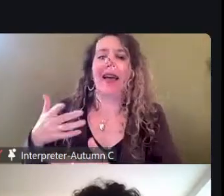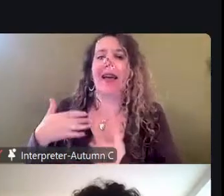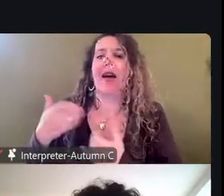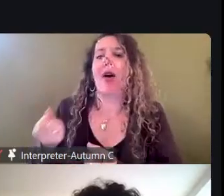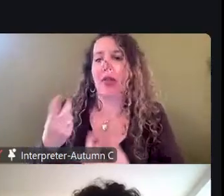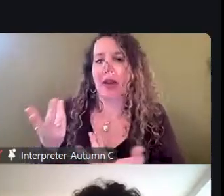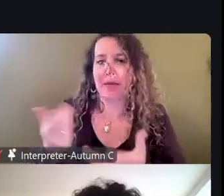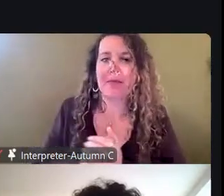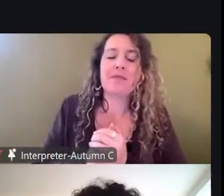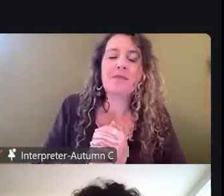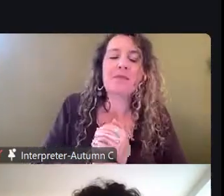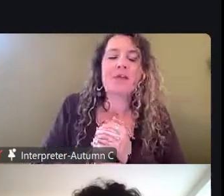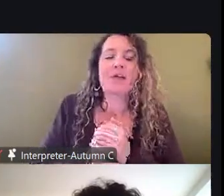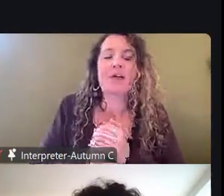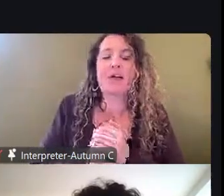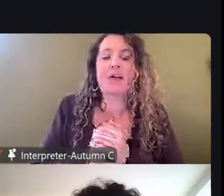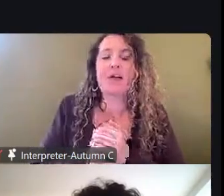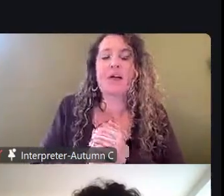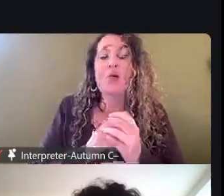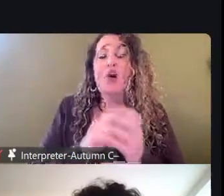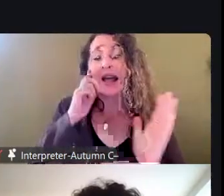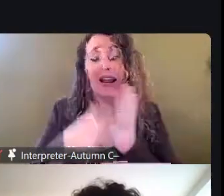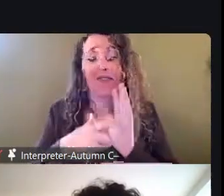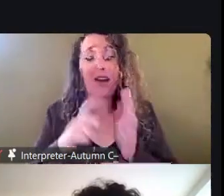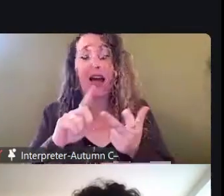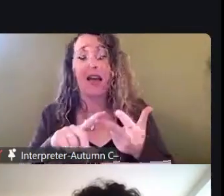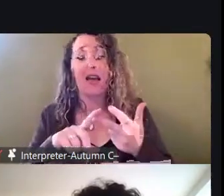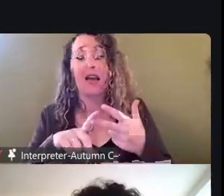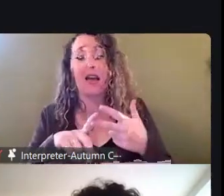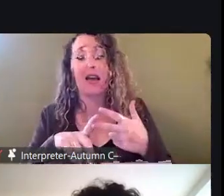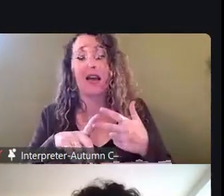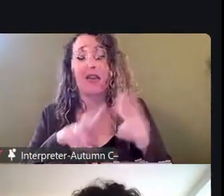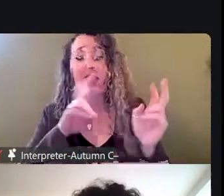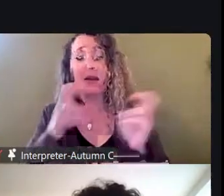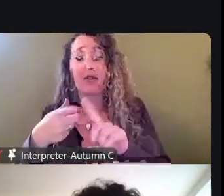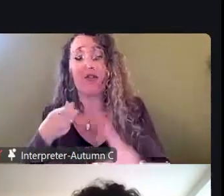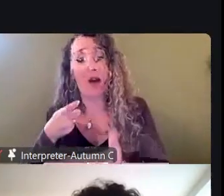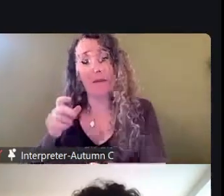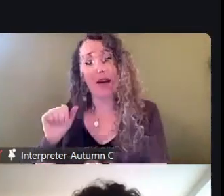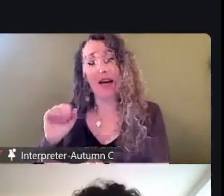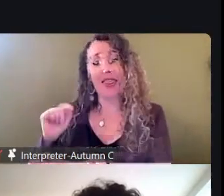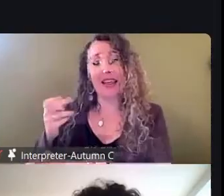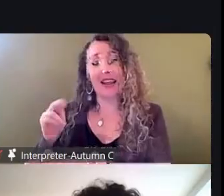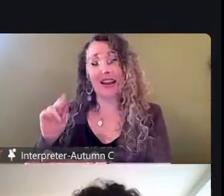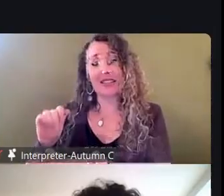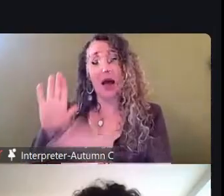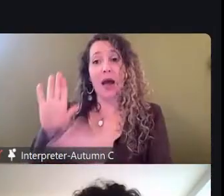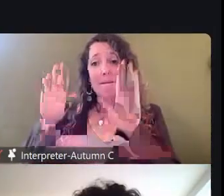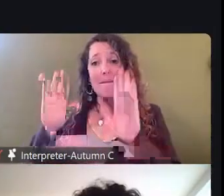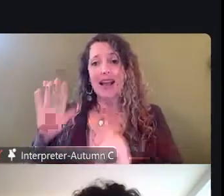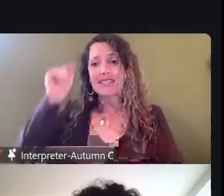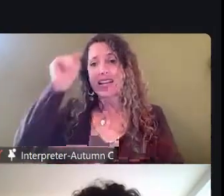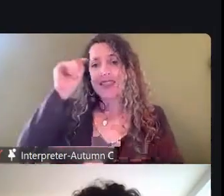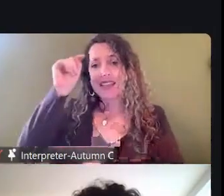We're also going to identify themes from Athena's amazing thesis that was exactly on this topic,